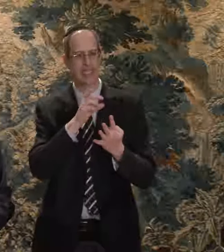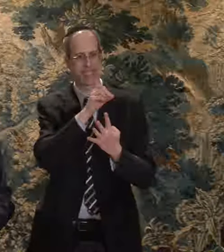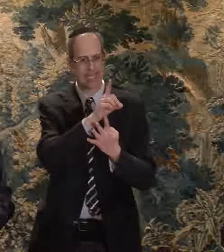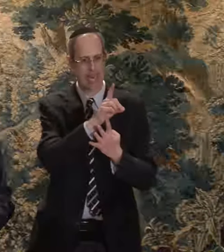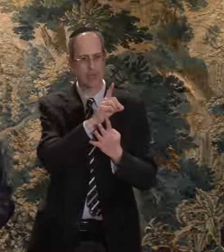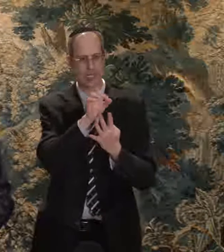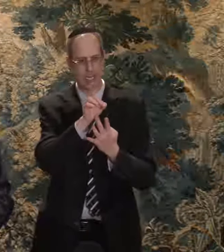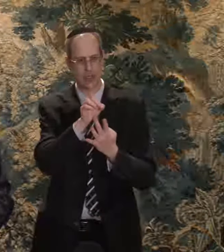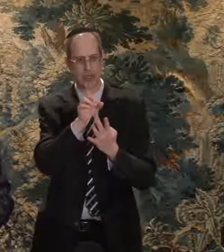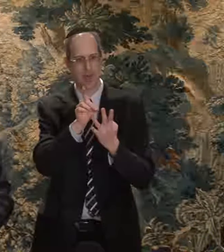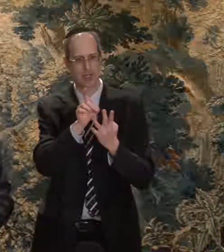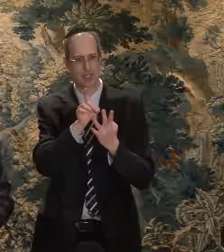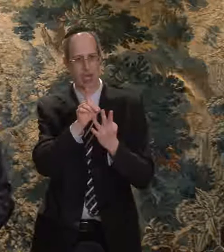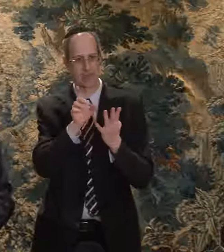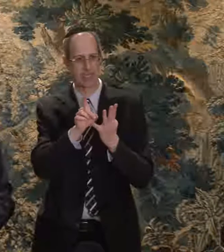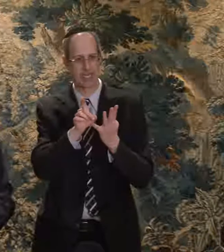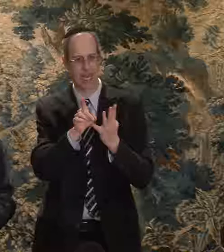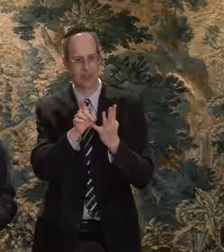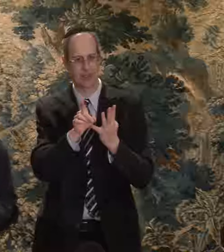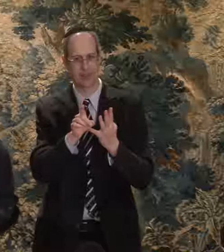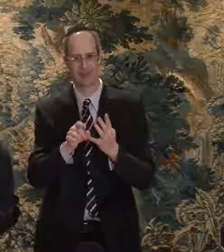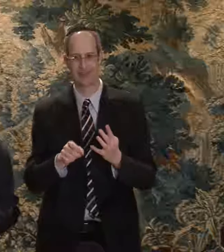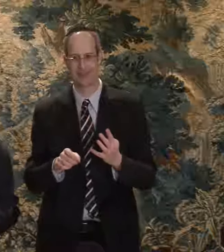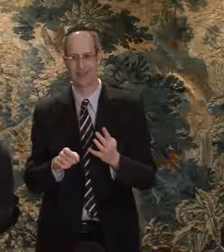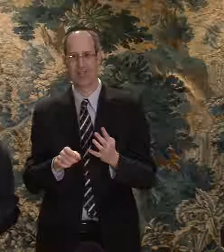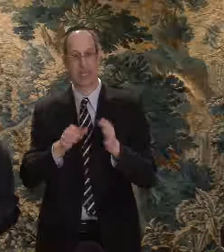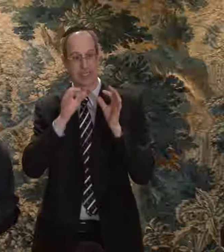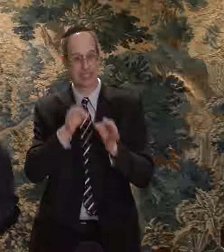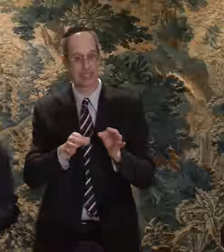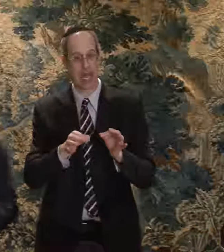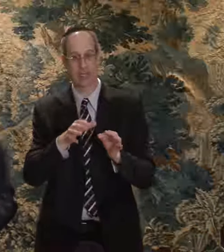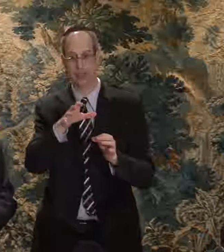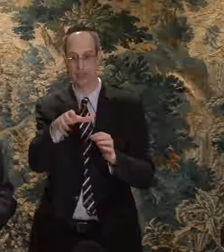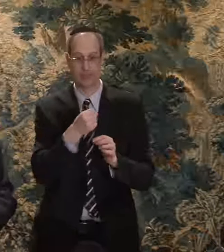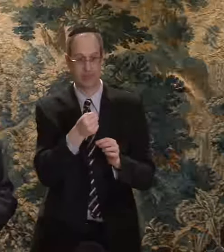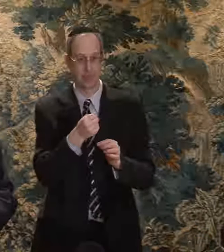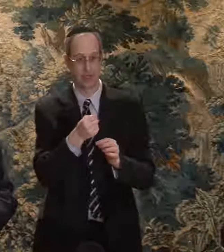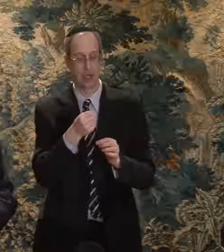drive and determination and if you decide to get someplace you decide to do